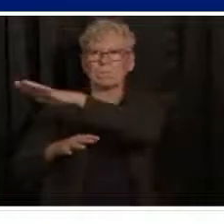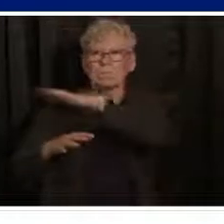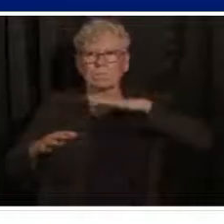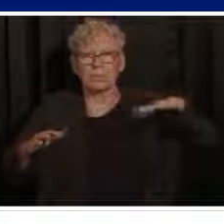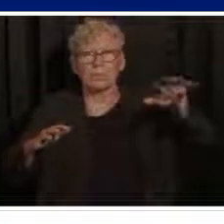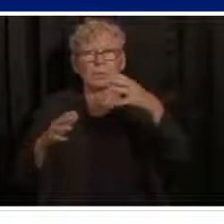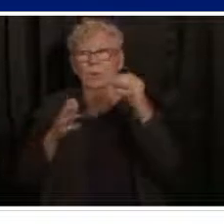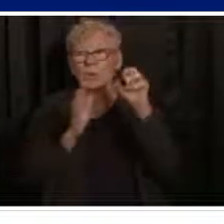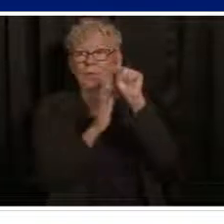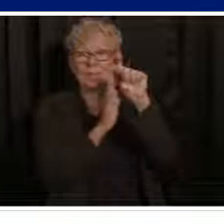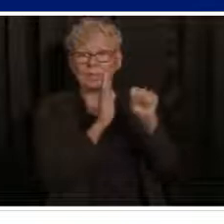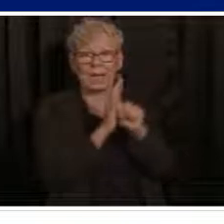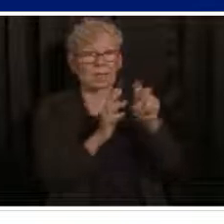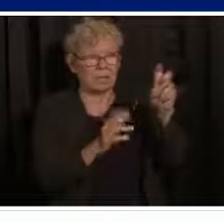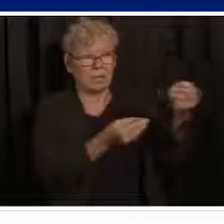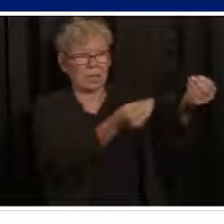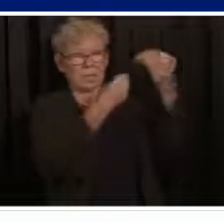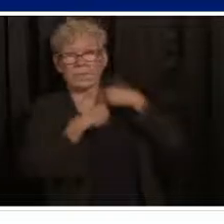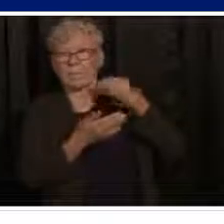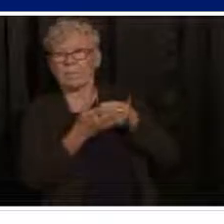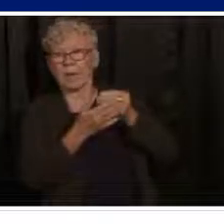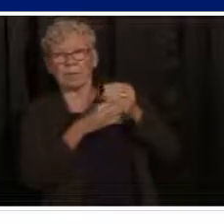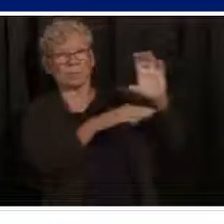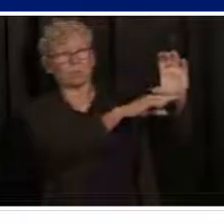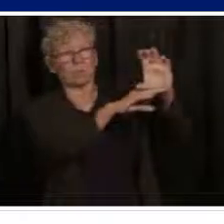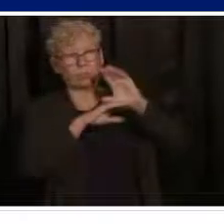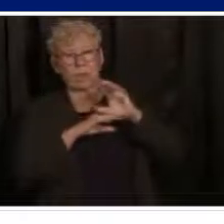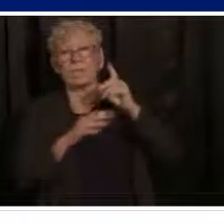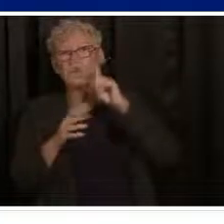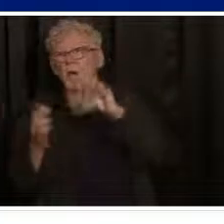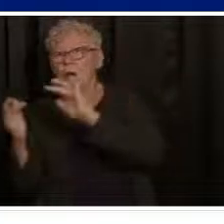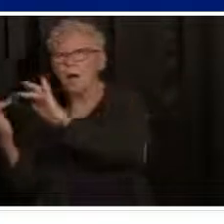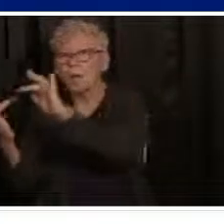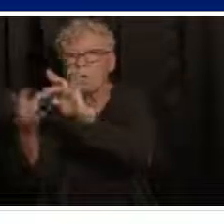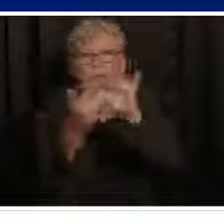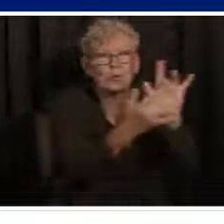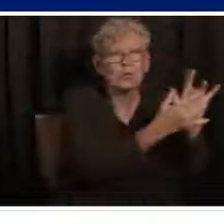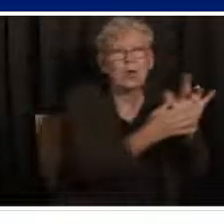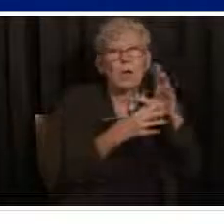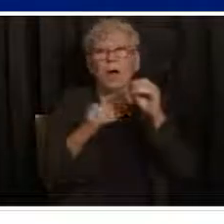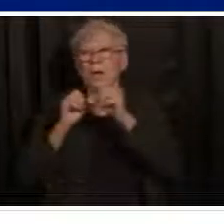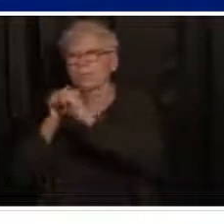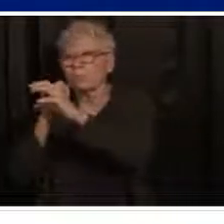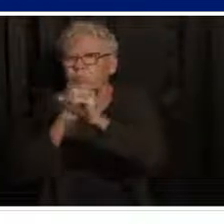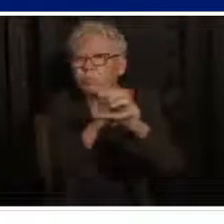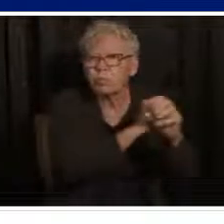outreach and marketing to increase vaccination rates and we've been maximizing those dollars to the best of our